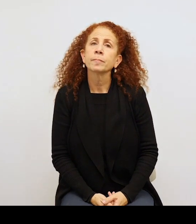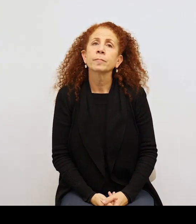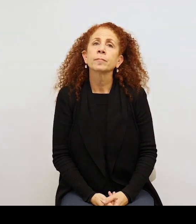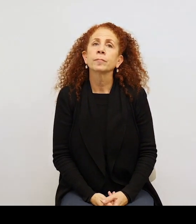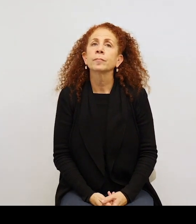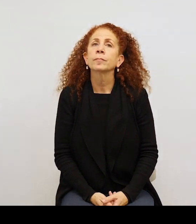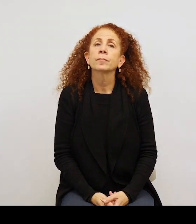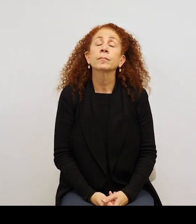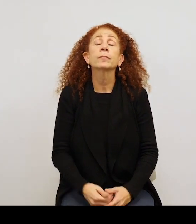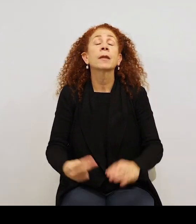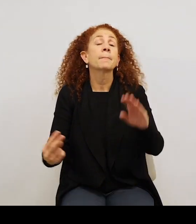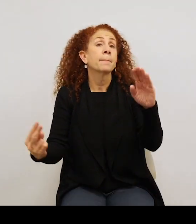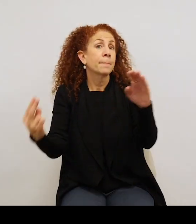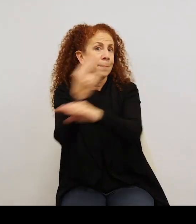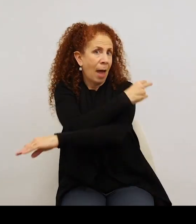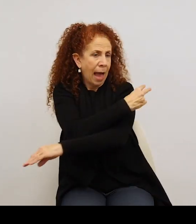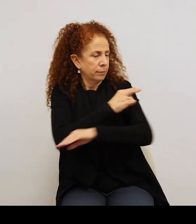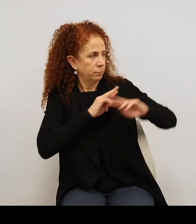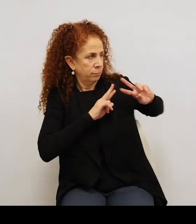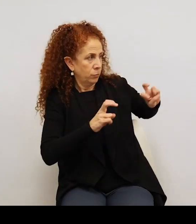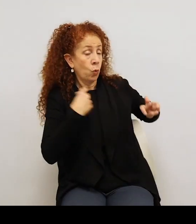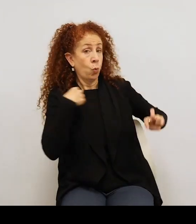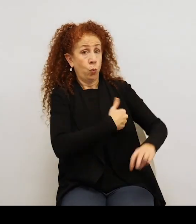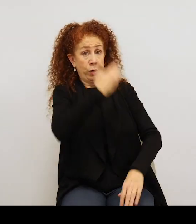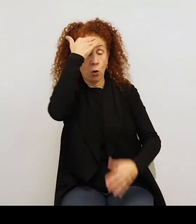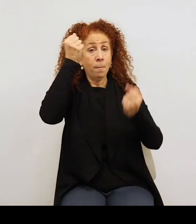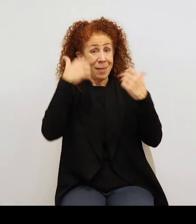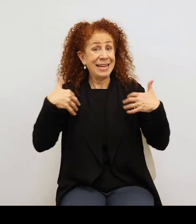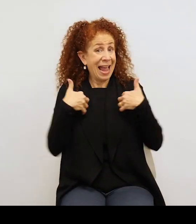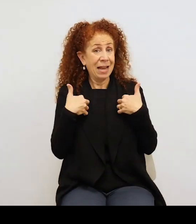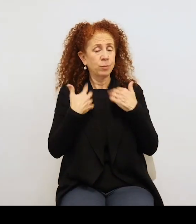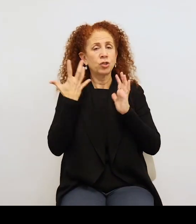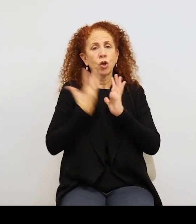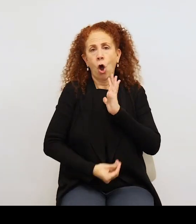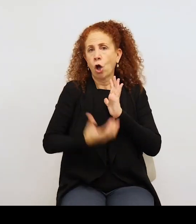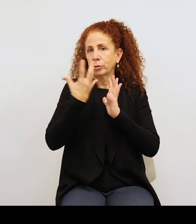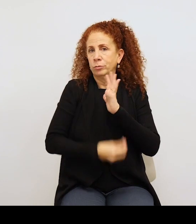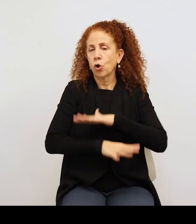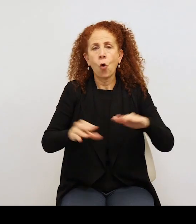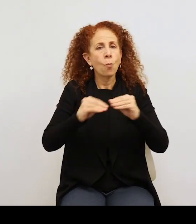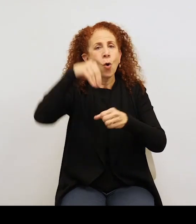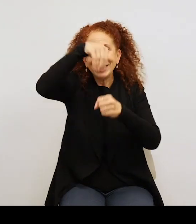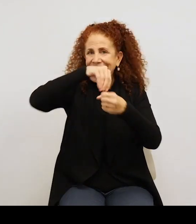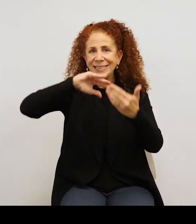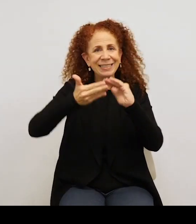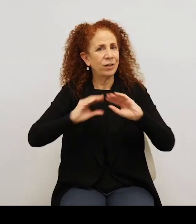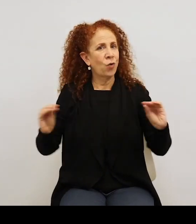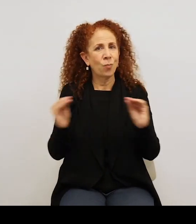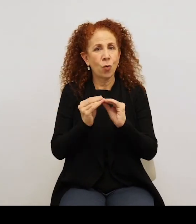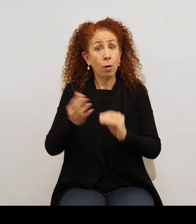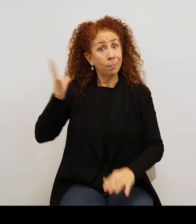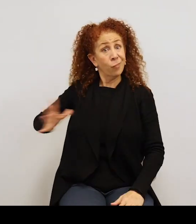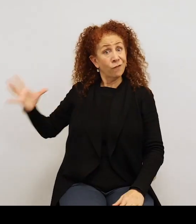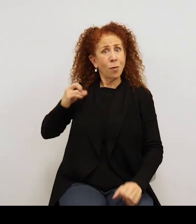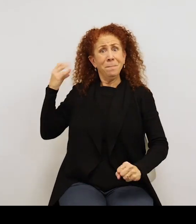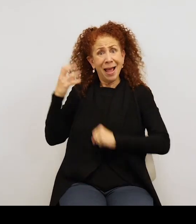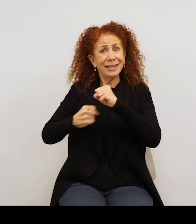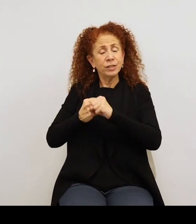Looking at the past, we know that many animals have disappeared from cities. For centuries, horses were the principal means